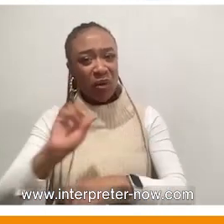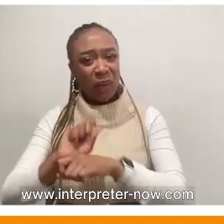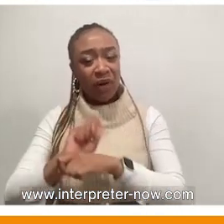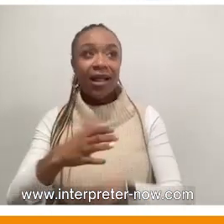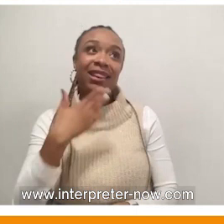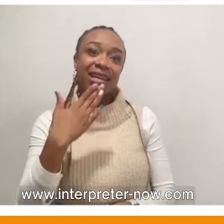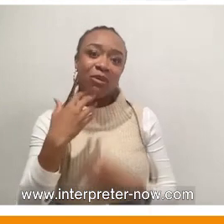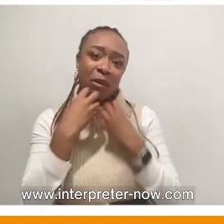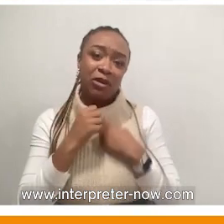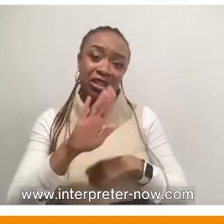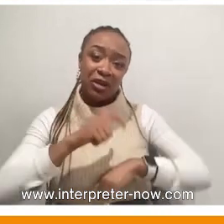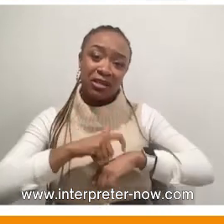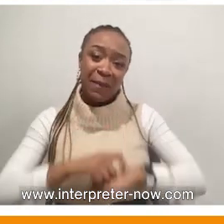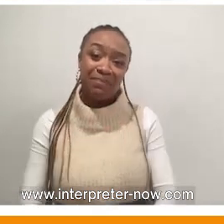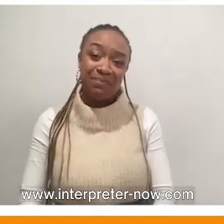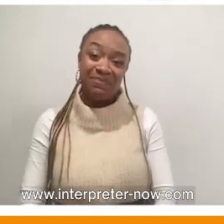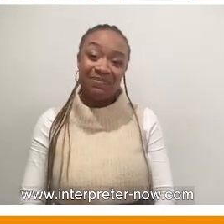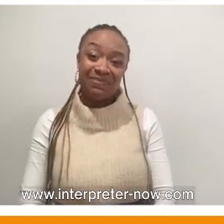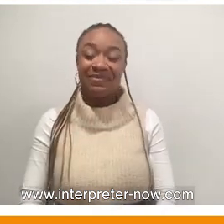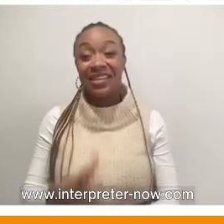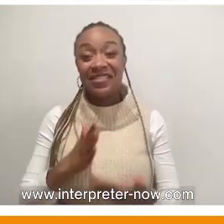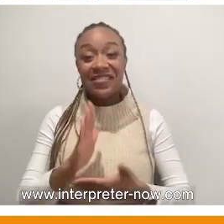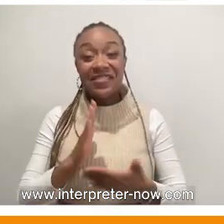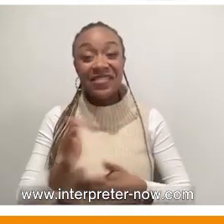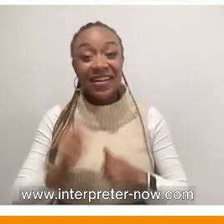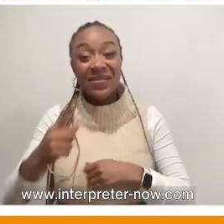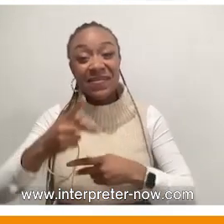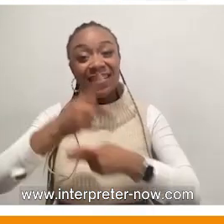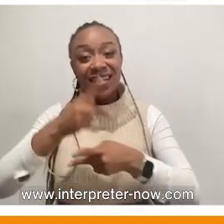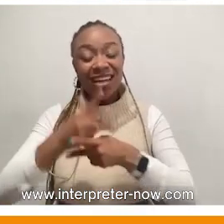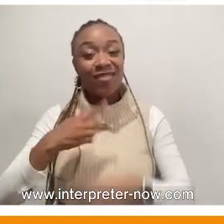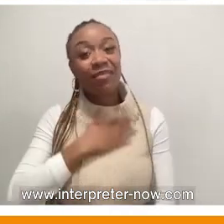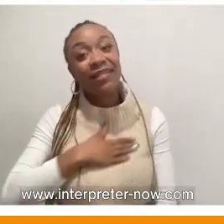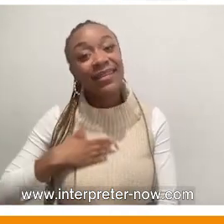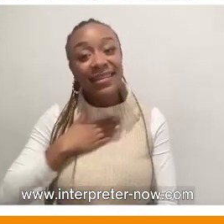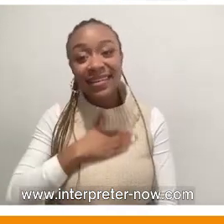Thank you. Appreciate your time. All right, everybody. Take care.